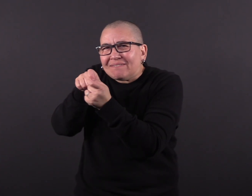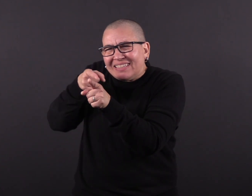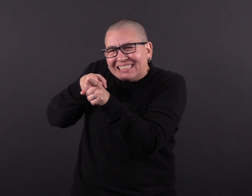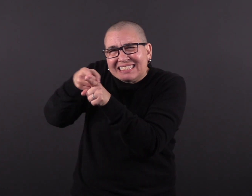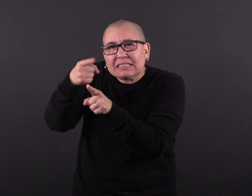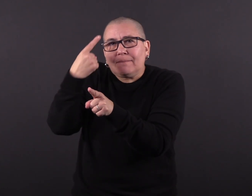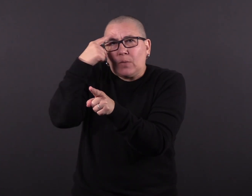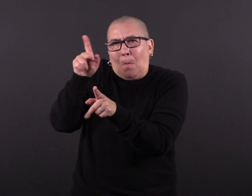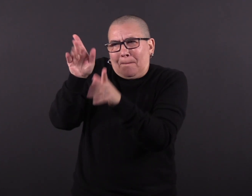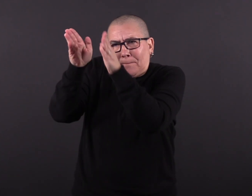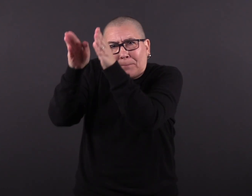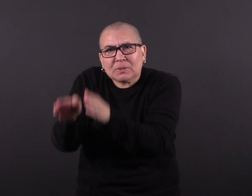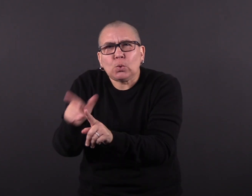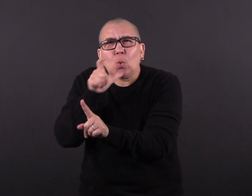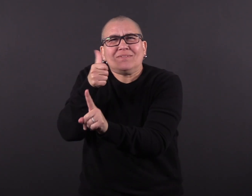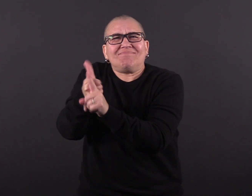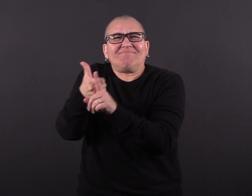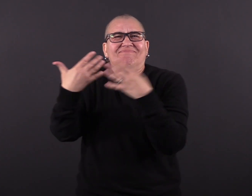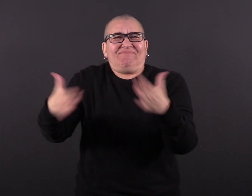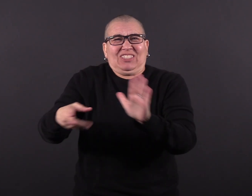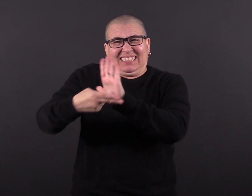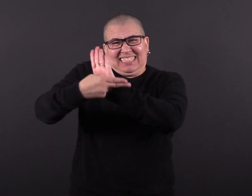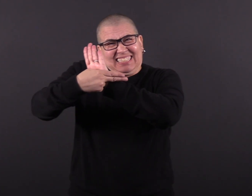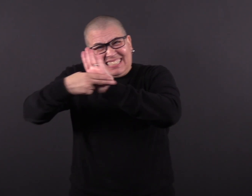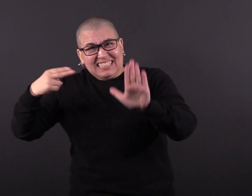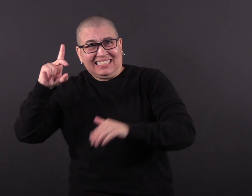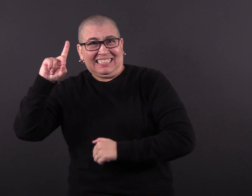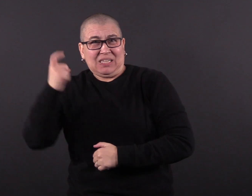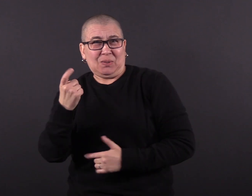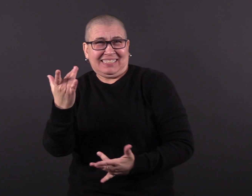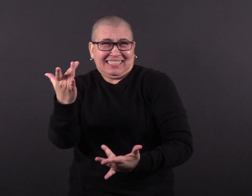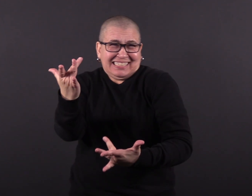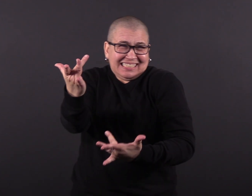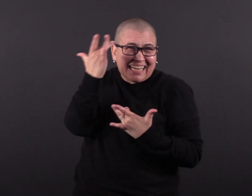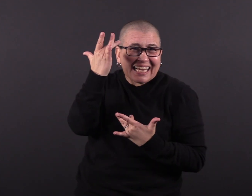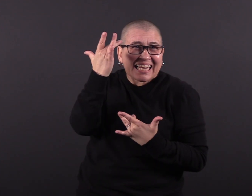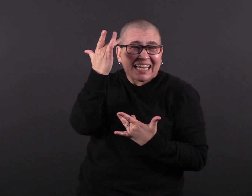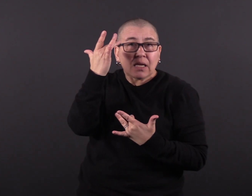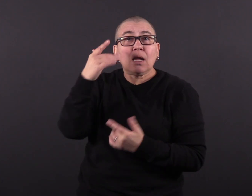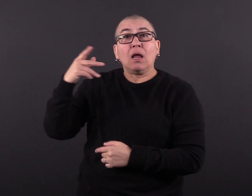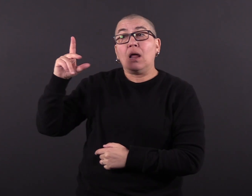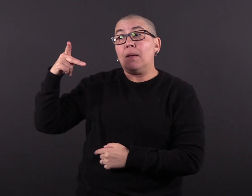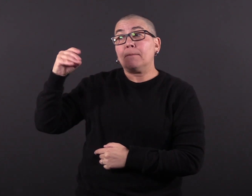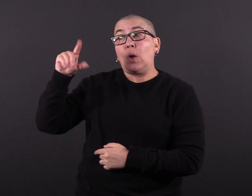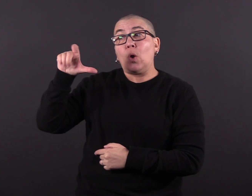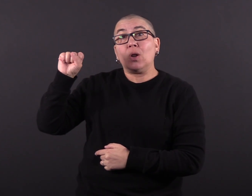illness. A POLST form does not replace your other directives such as a living